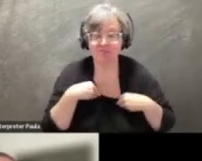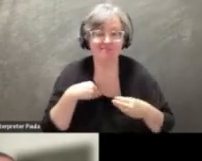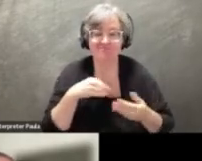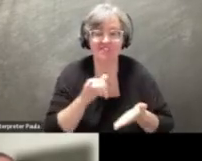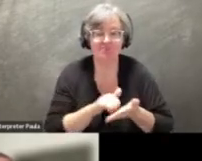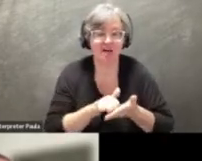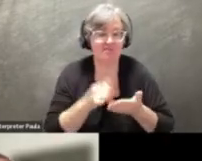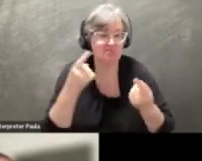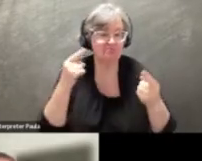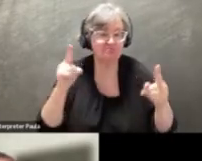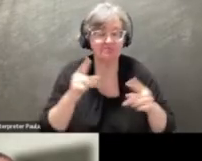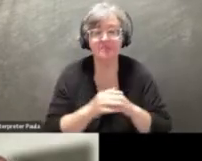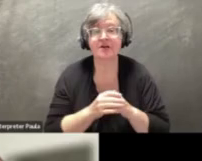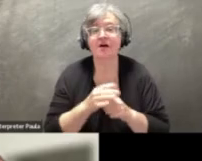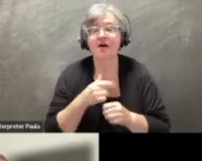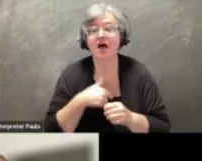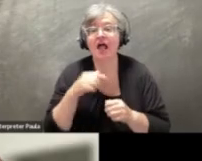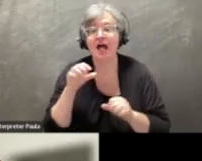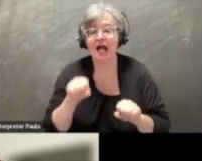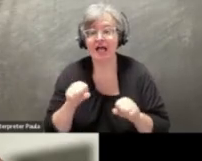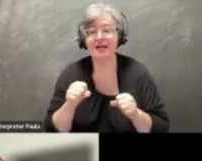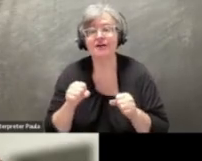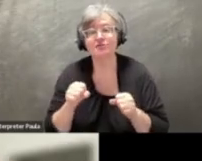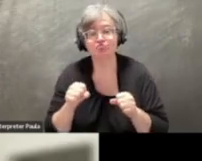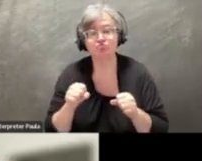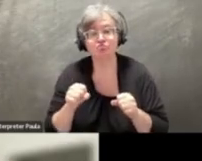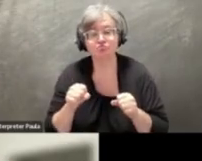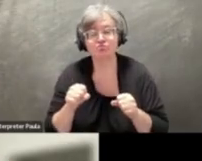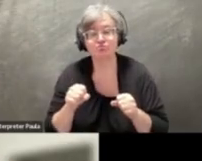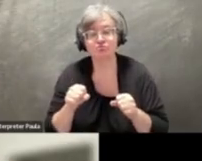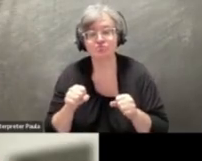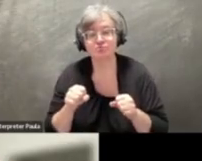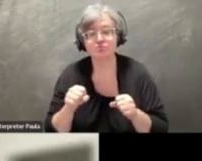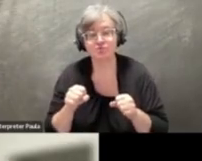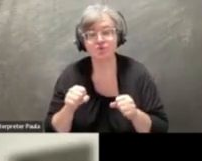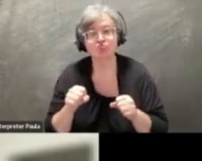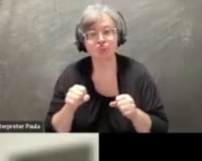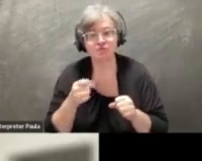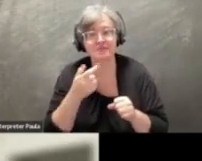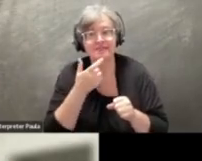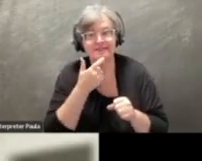can attest to the adage that people who are committed to this